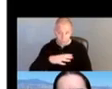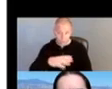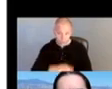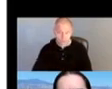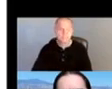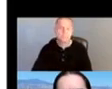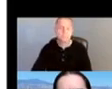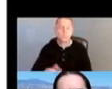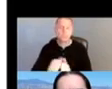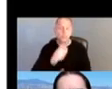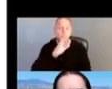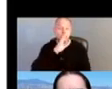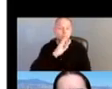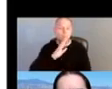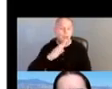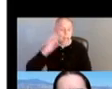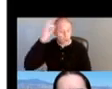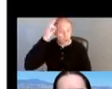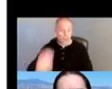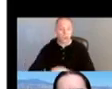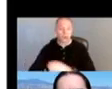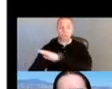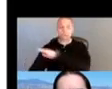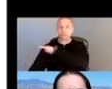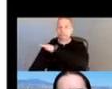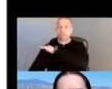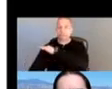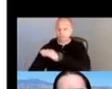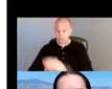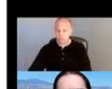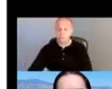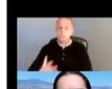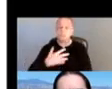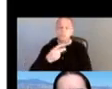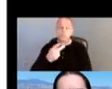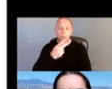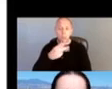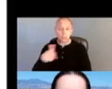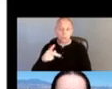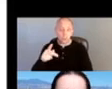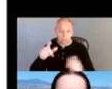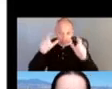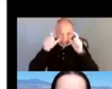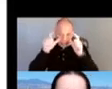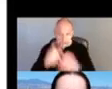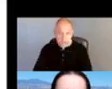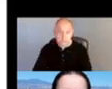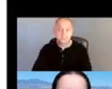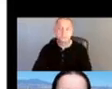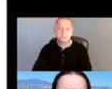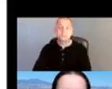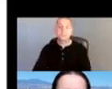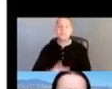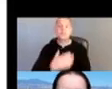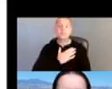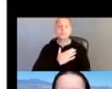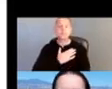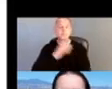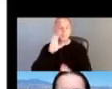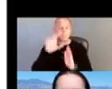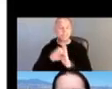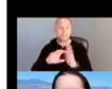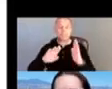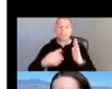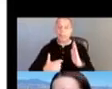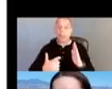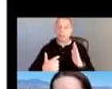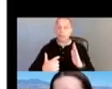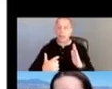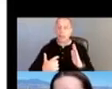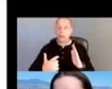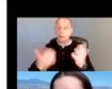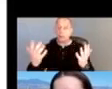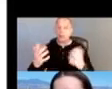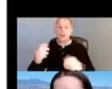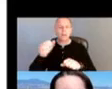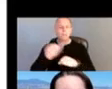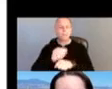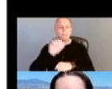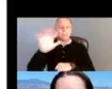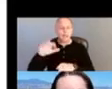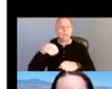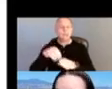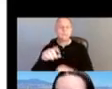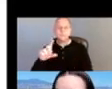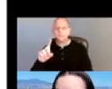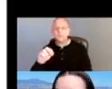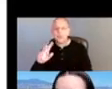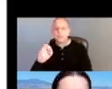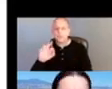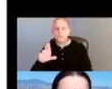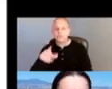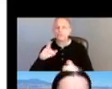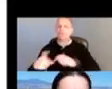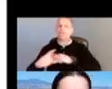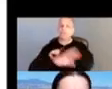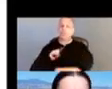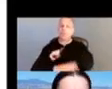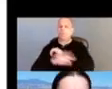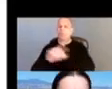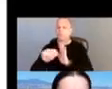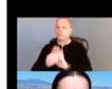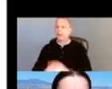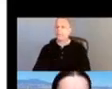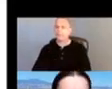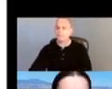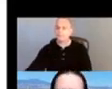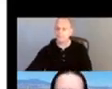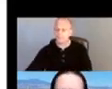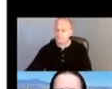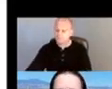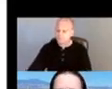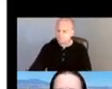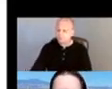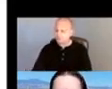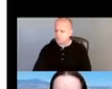shoulder-length hair. I wear purple glasses. Since we're talking about money today, I chose